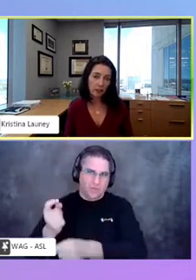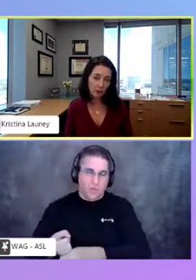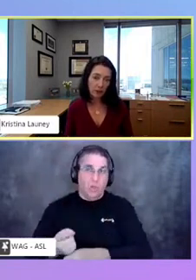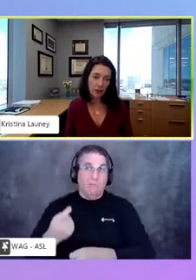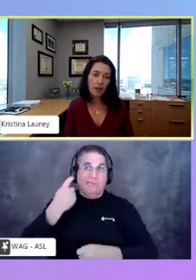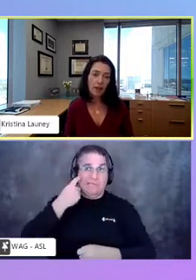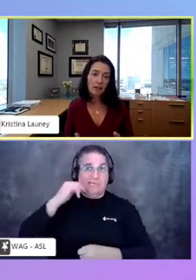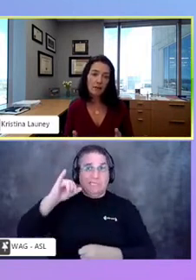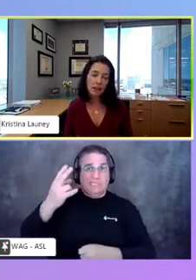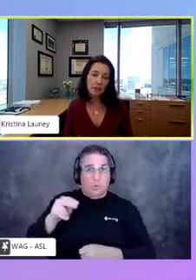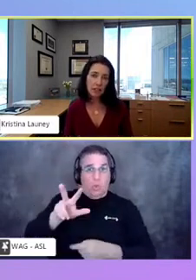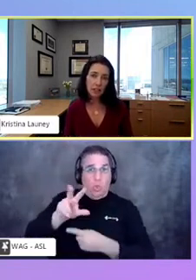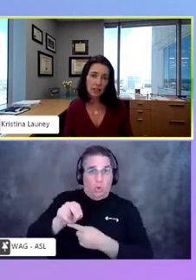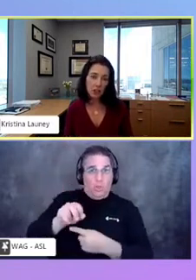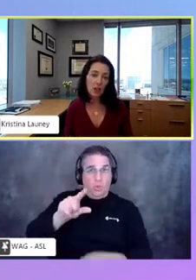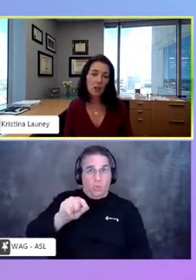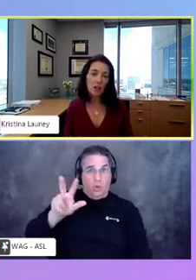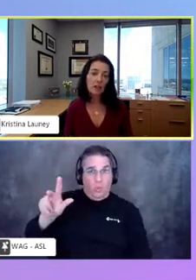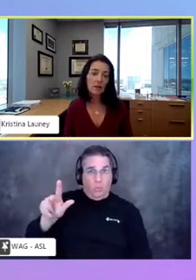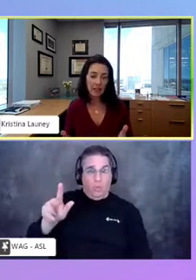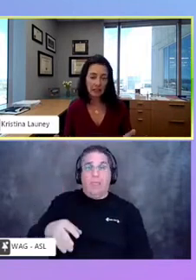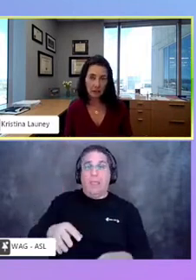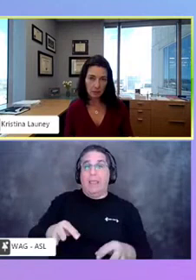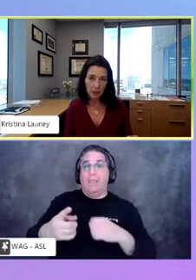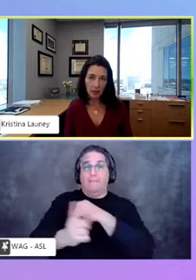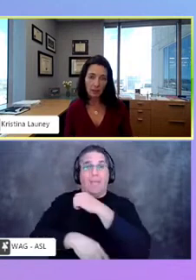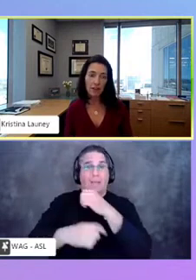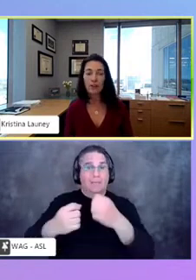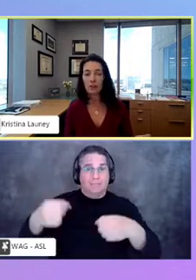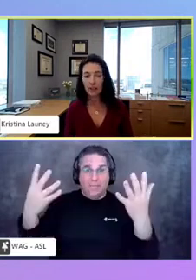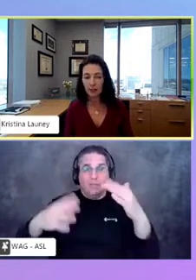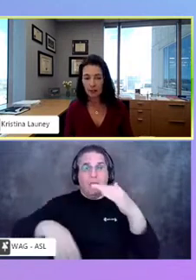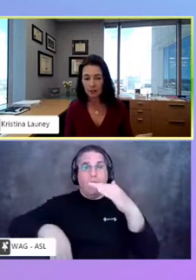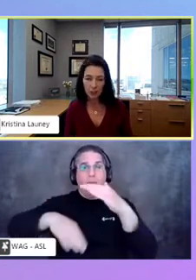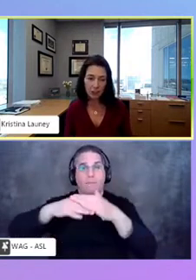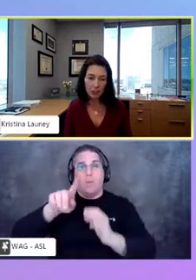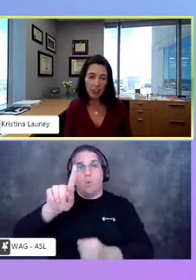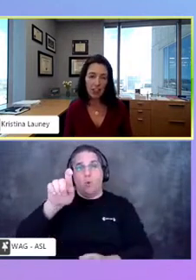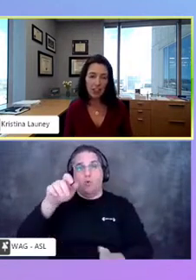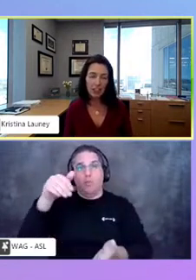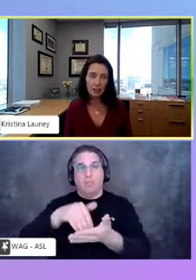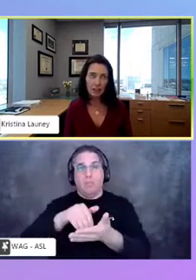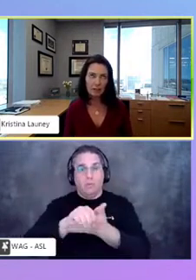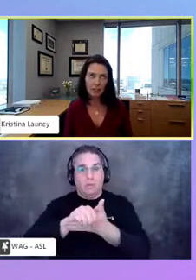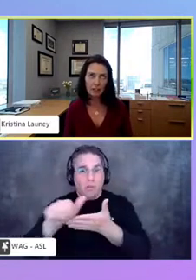this is a table of the that federal register changes just about every